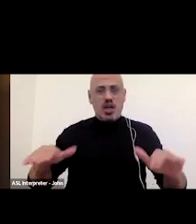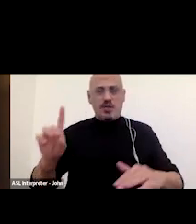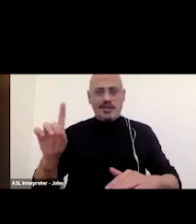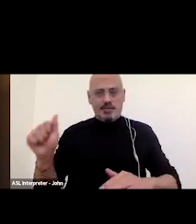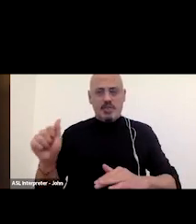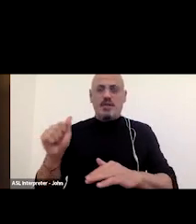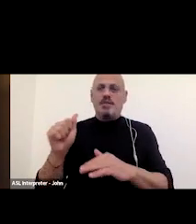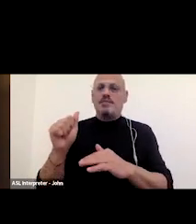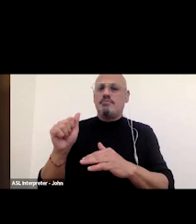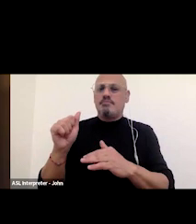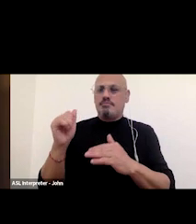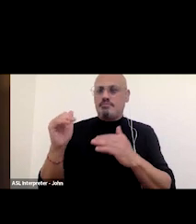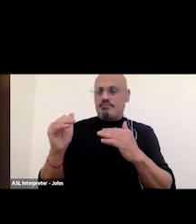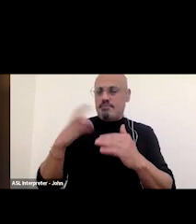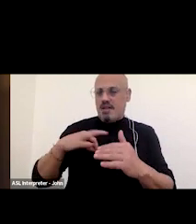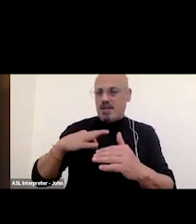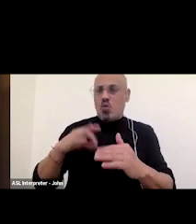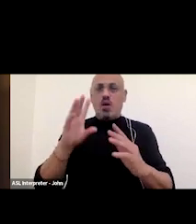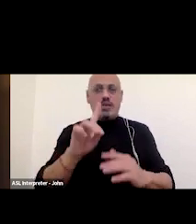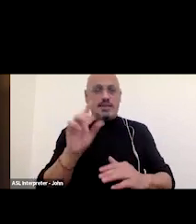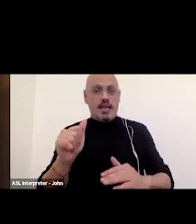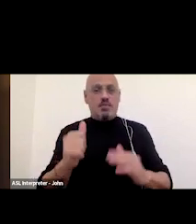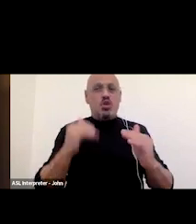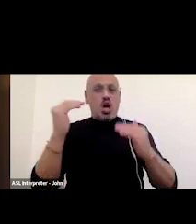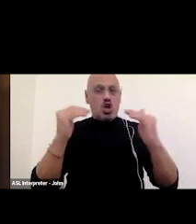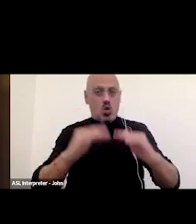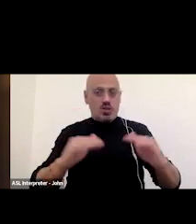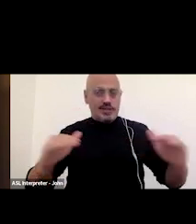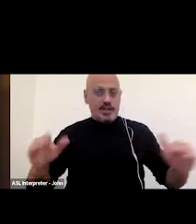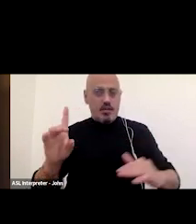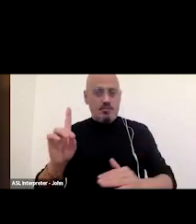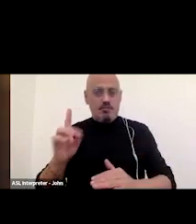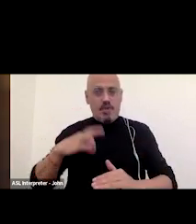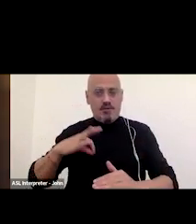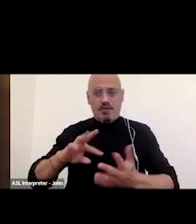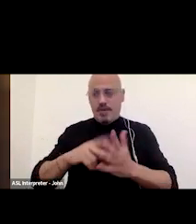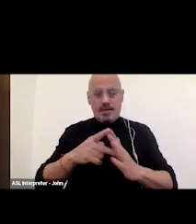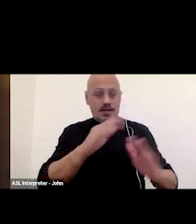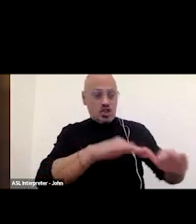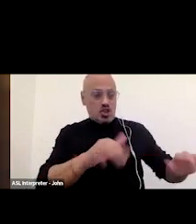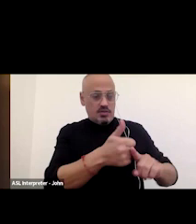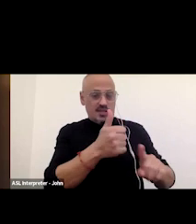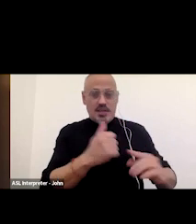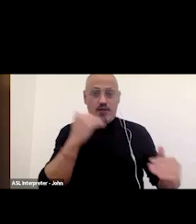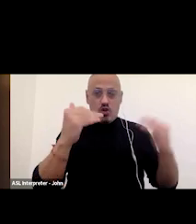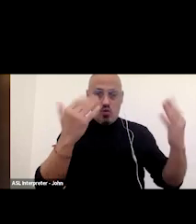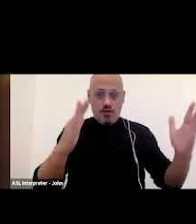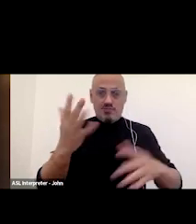or disabled adult child benefits, this is where the child is an adult with a disability receiving benefits